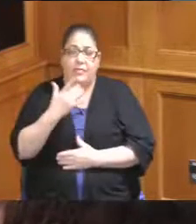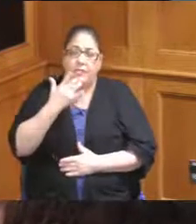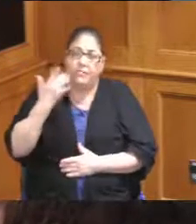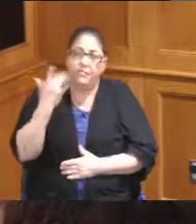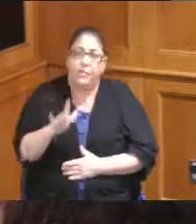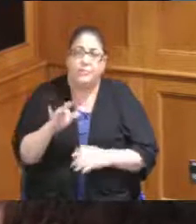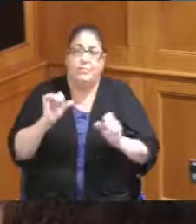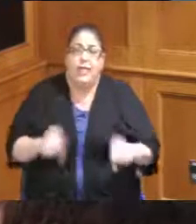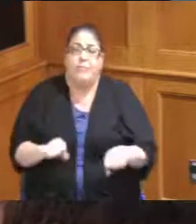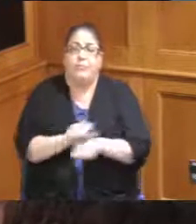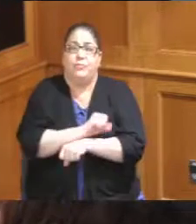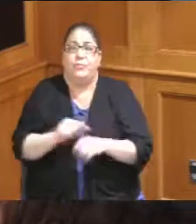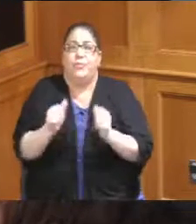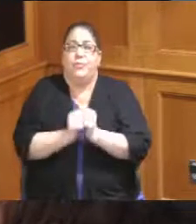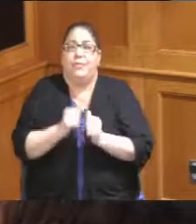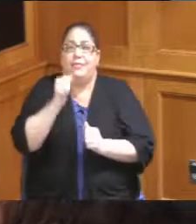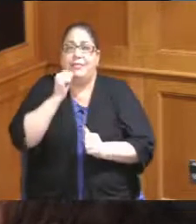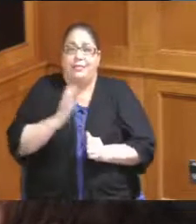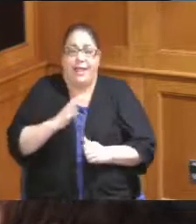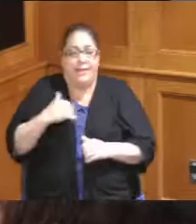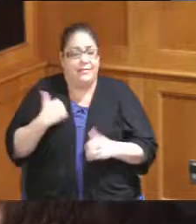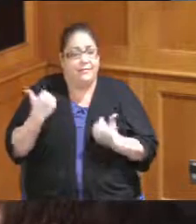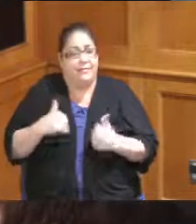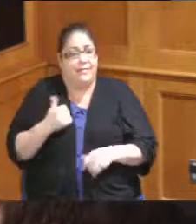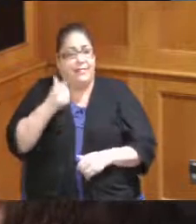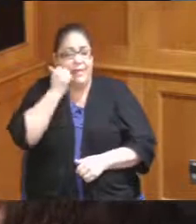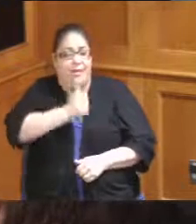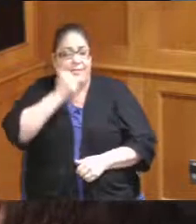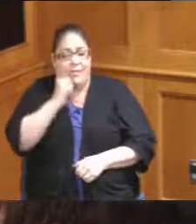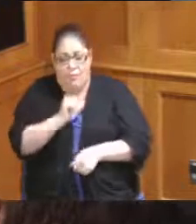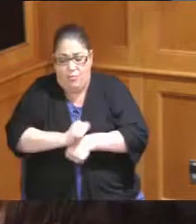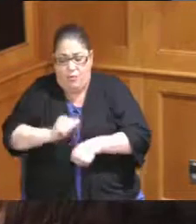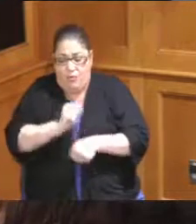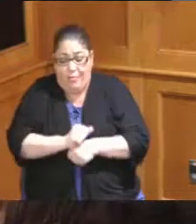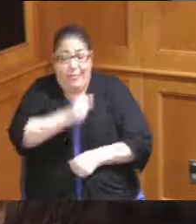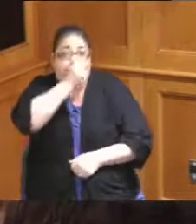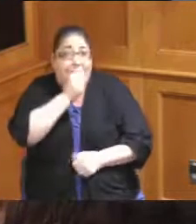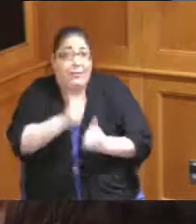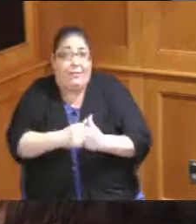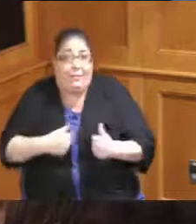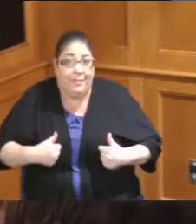with these young ladies on a daily basis they work tirelessly they deal with me you know I'm a High